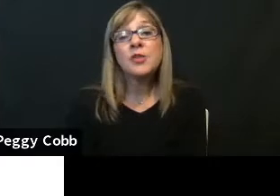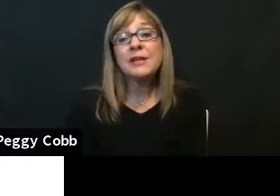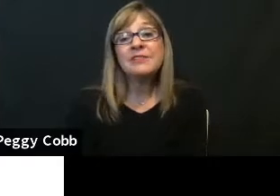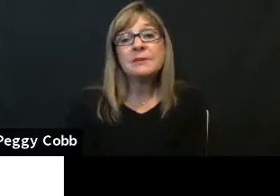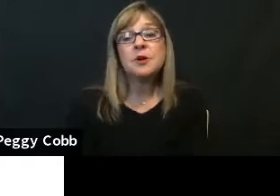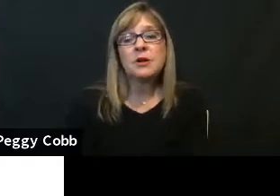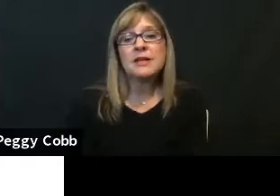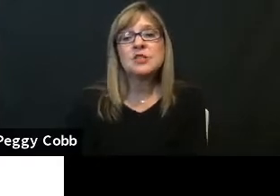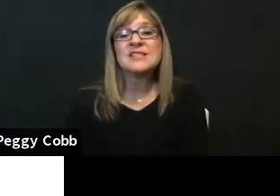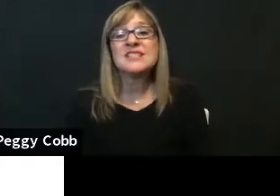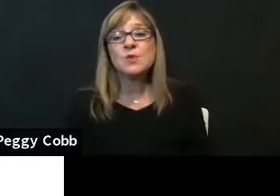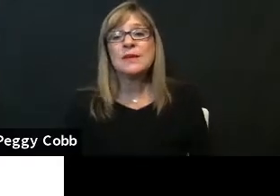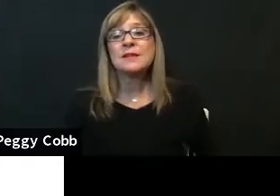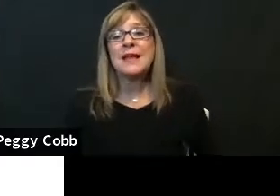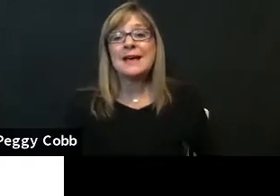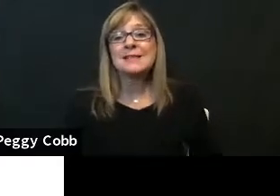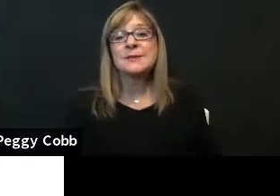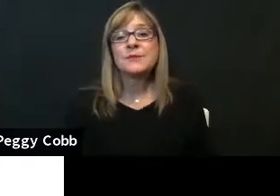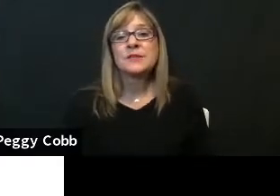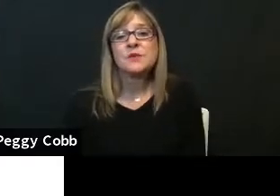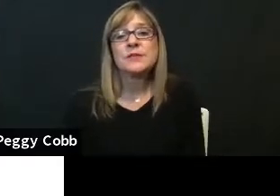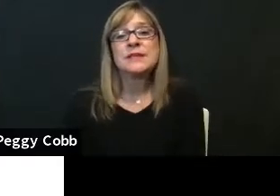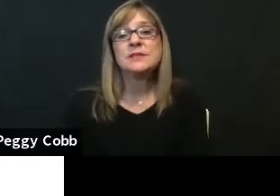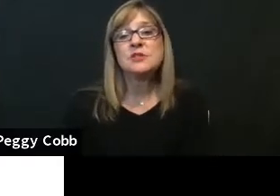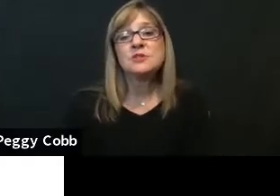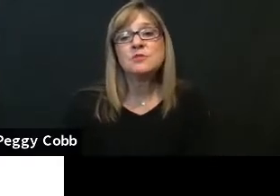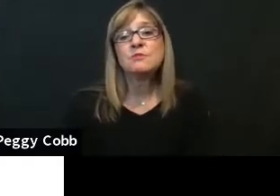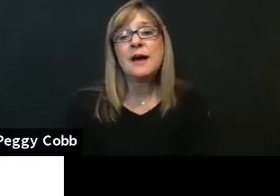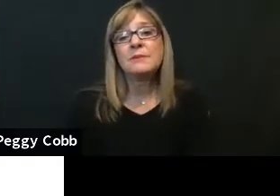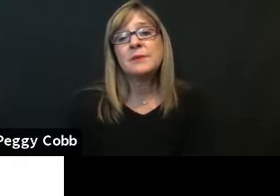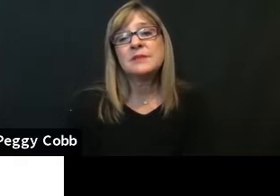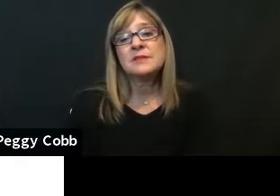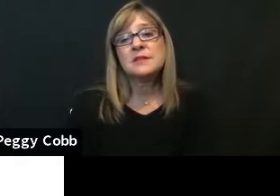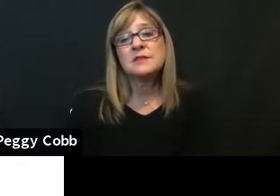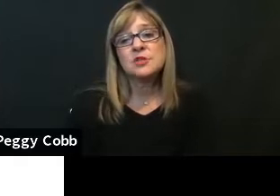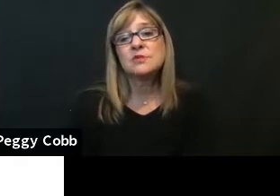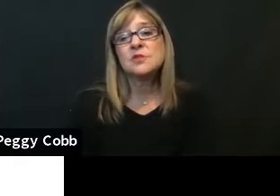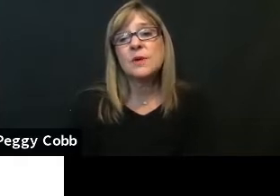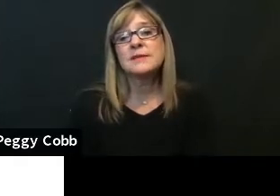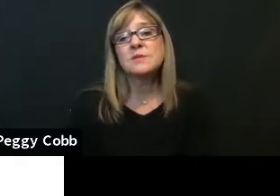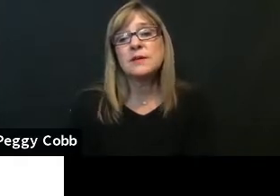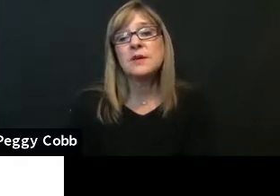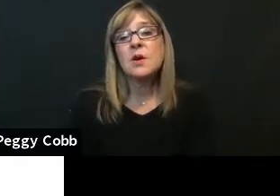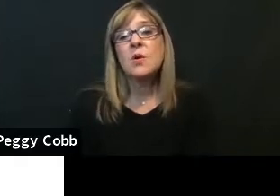All three of them are each a six-week class. So we tend to, I meet with the students twice a week